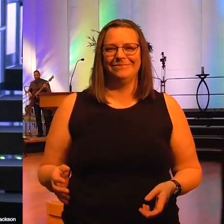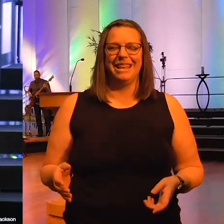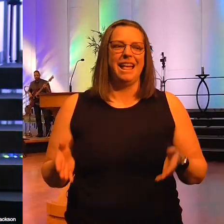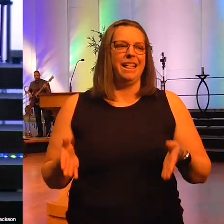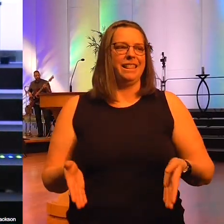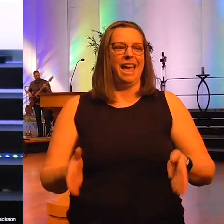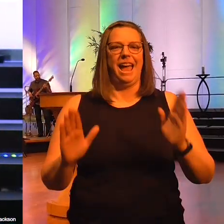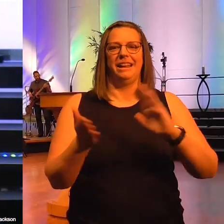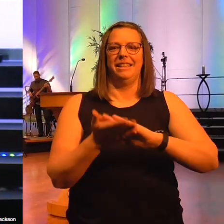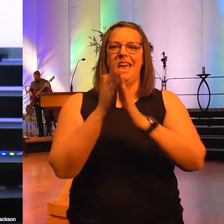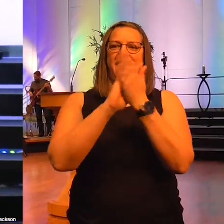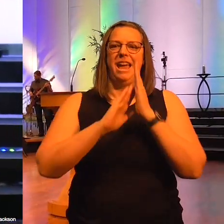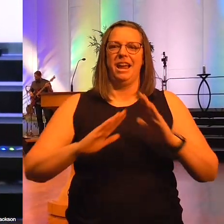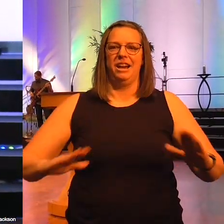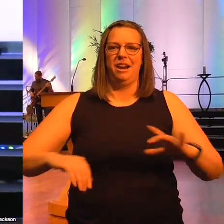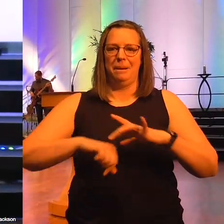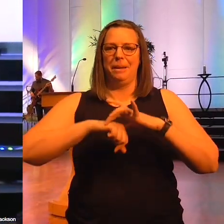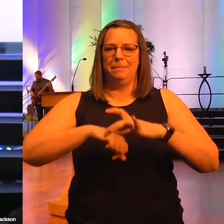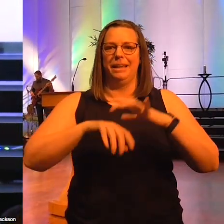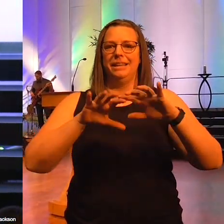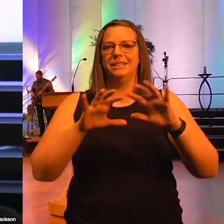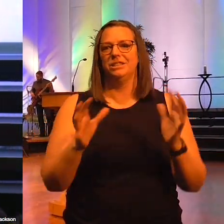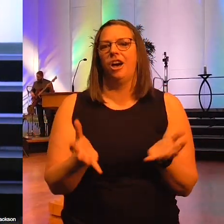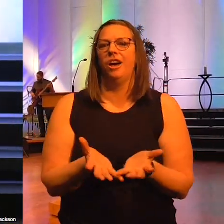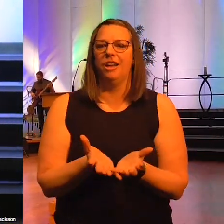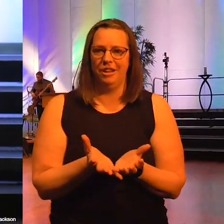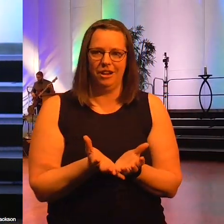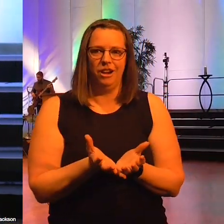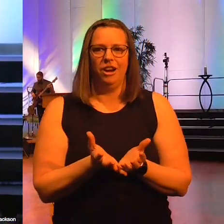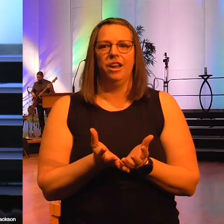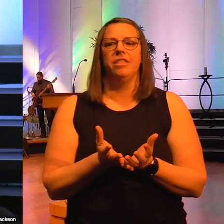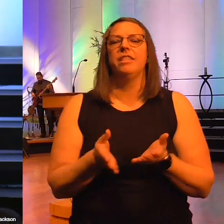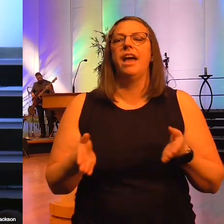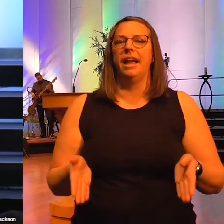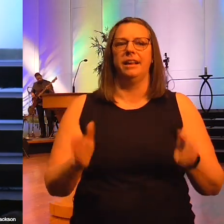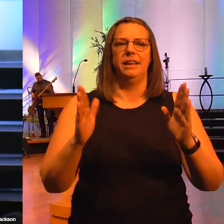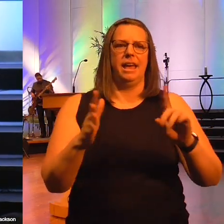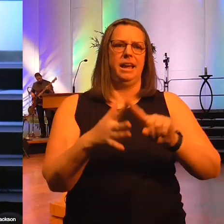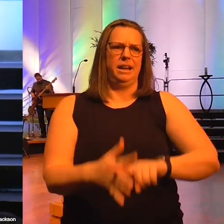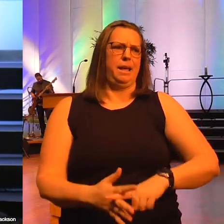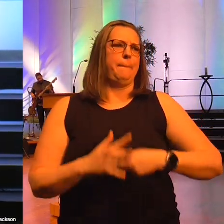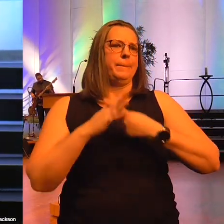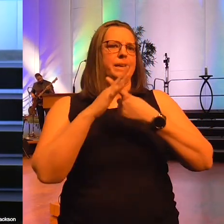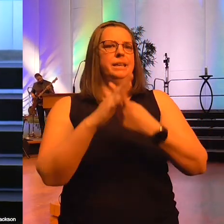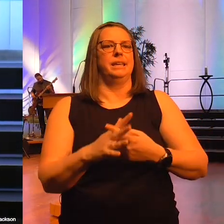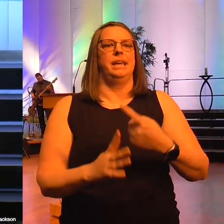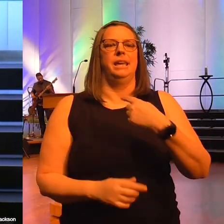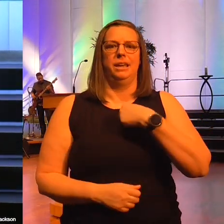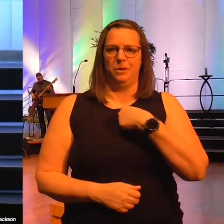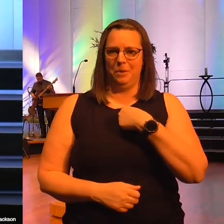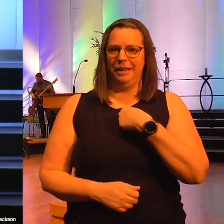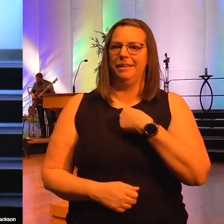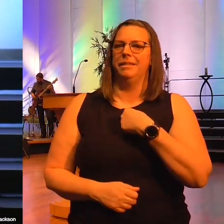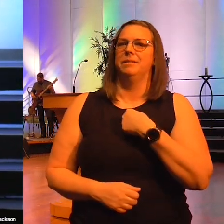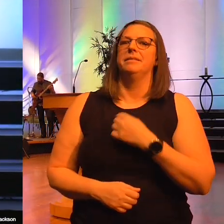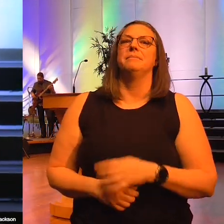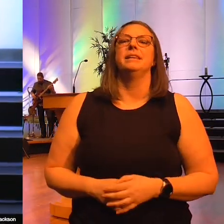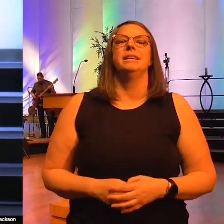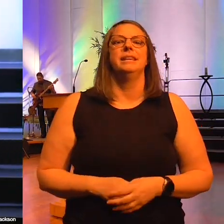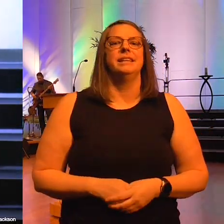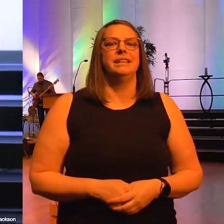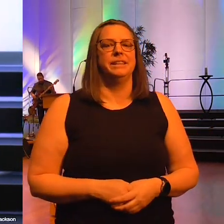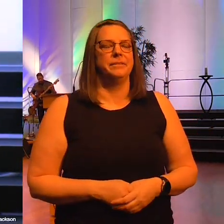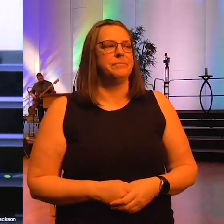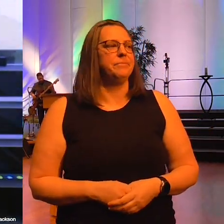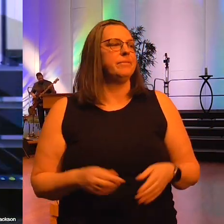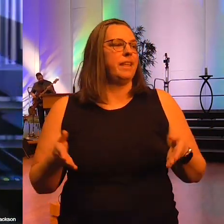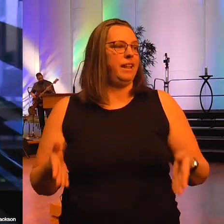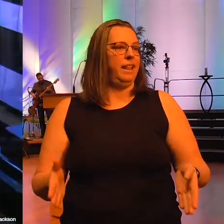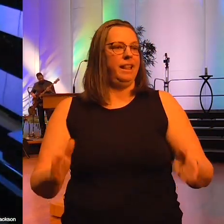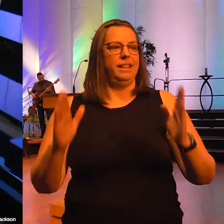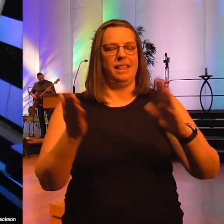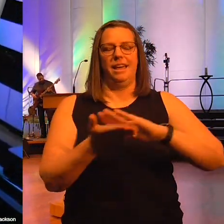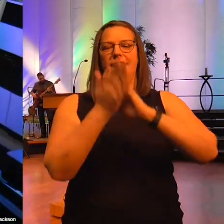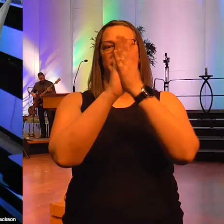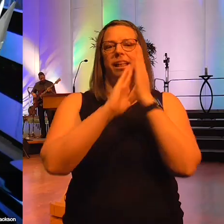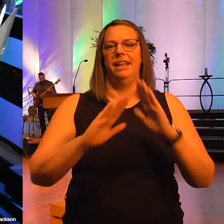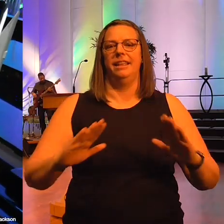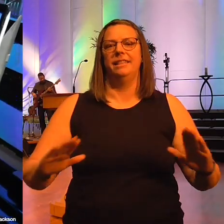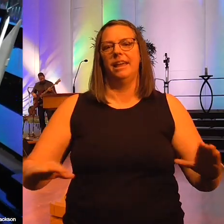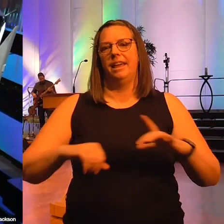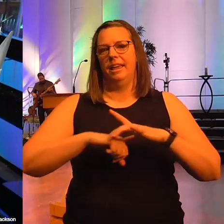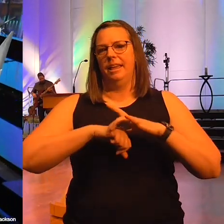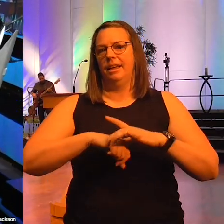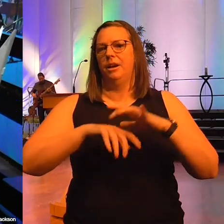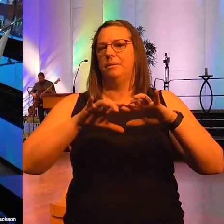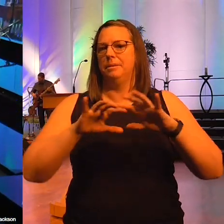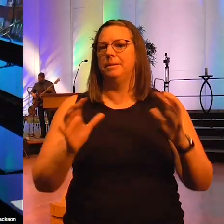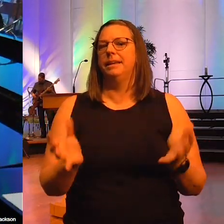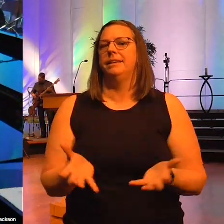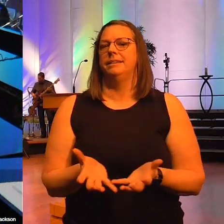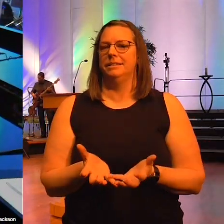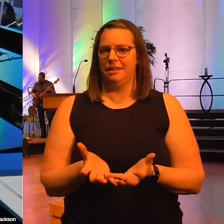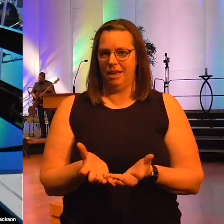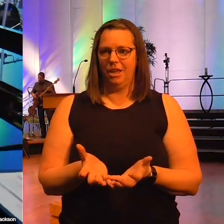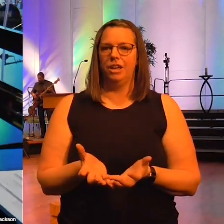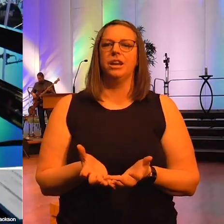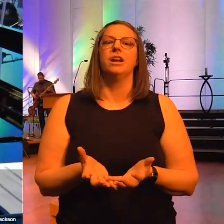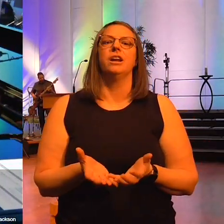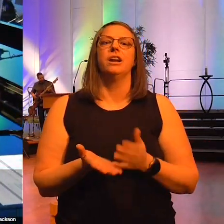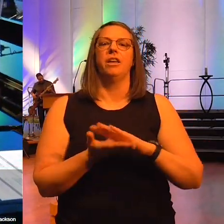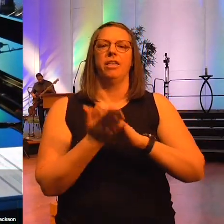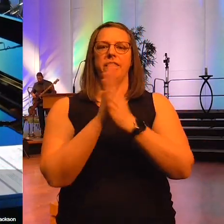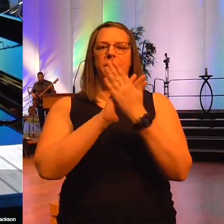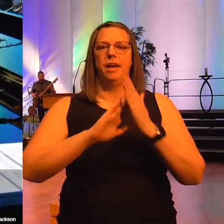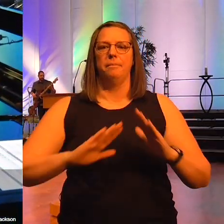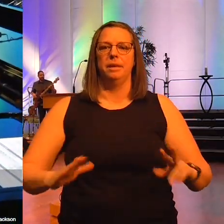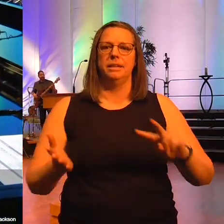let there be peace on Earth and let begin with in me let there be peace on Earth the peace that was